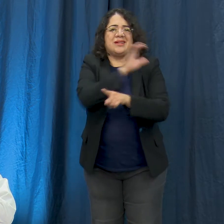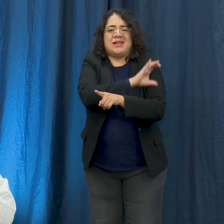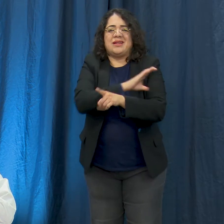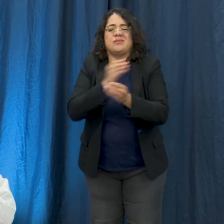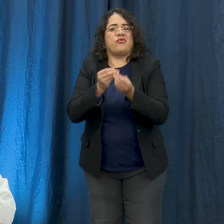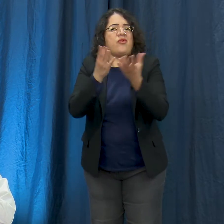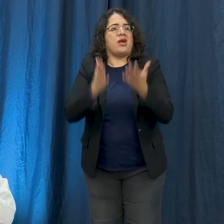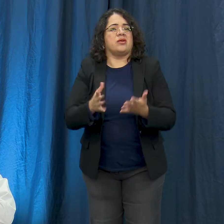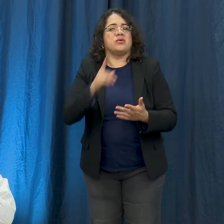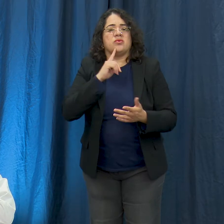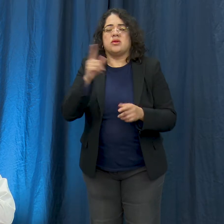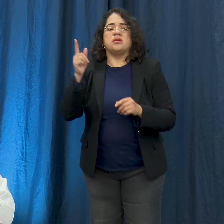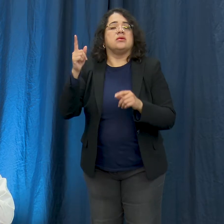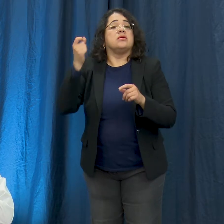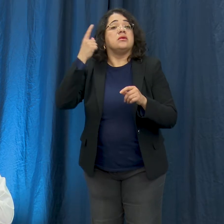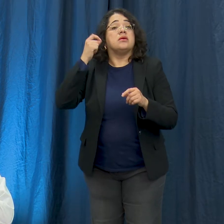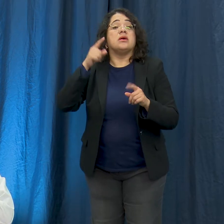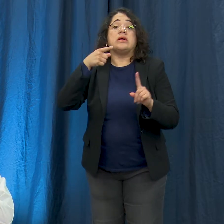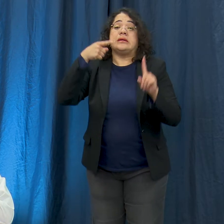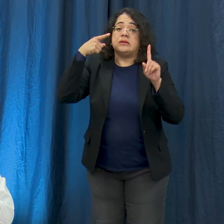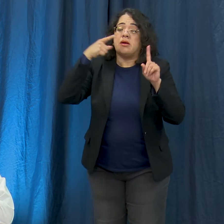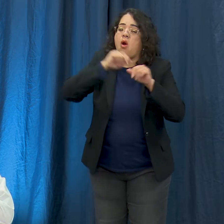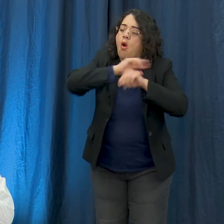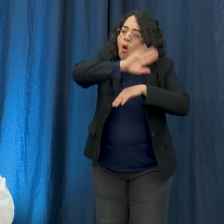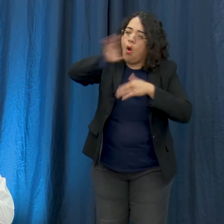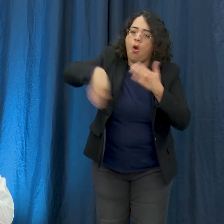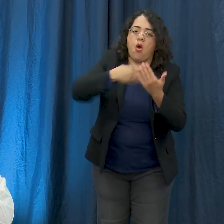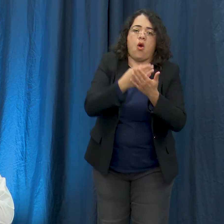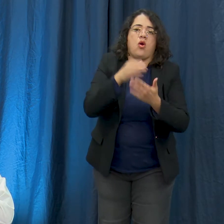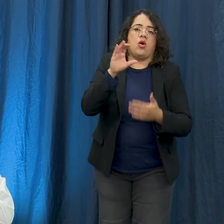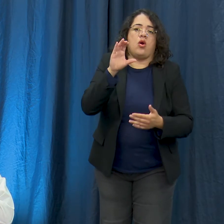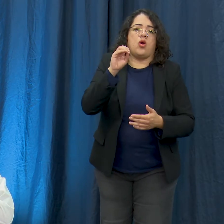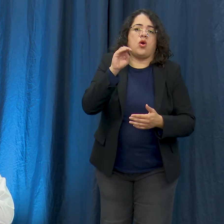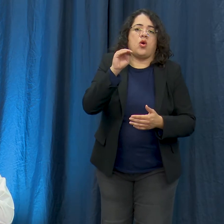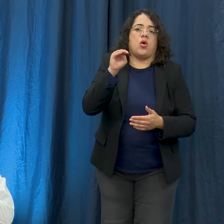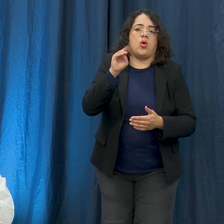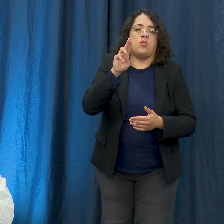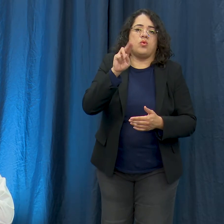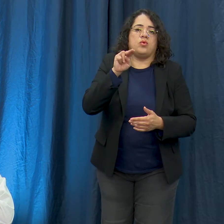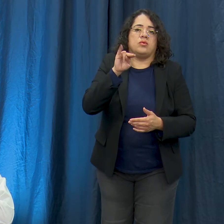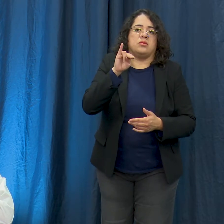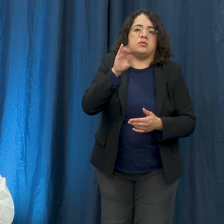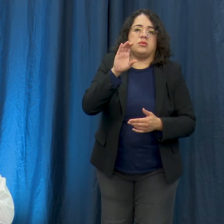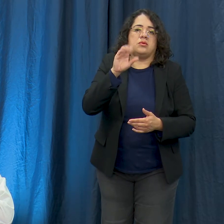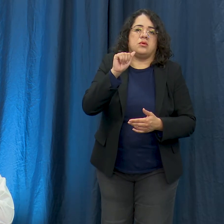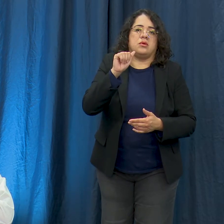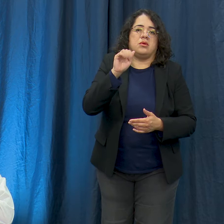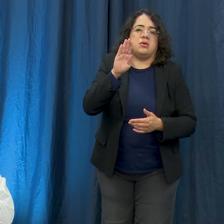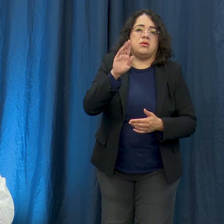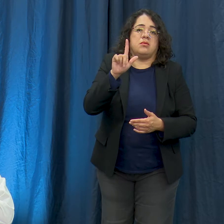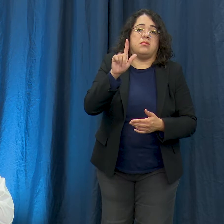is for all communicable diseases has not been as good as it could be. People are